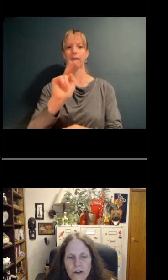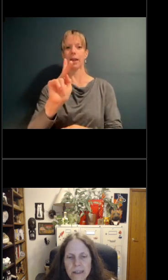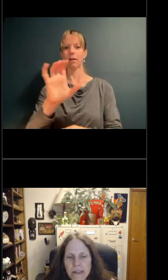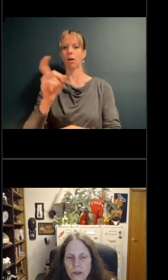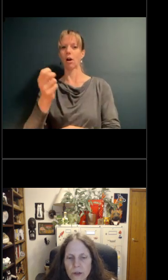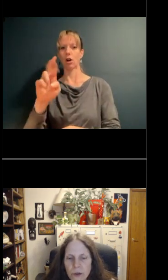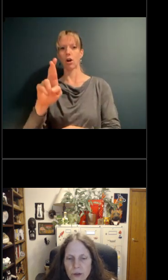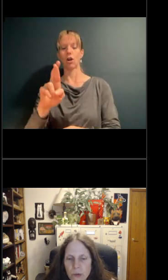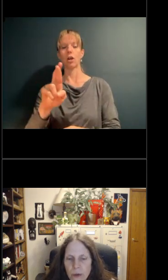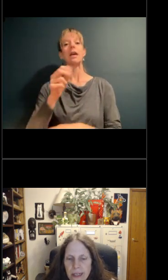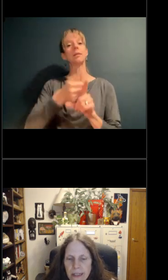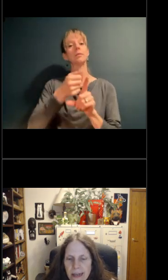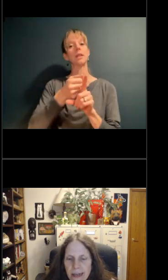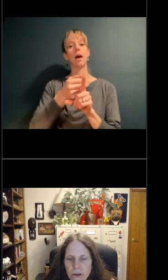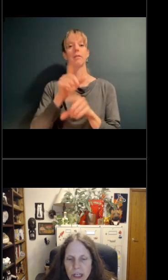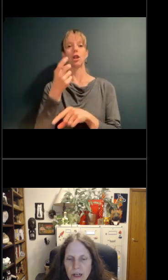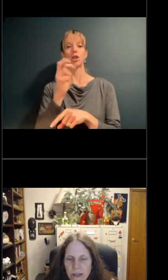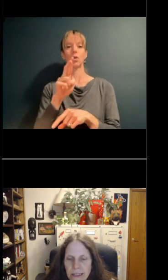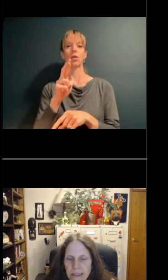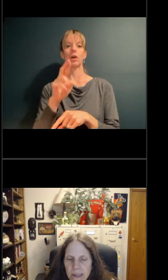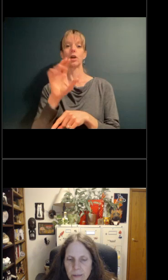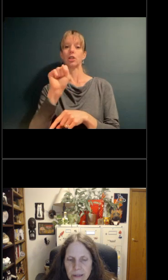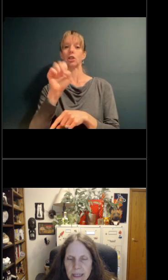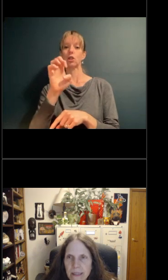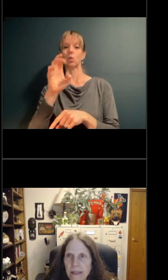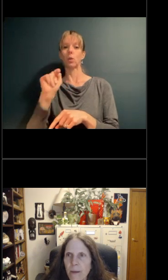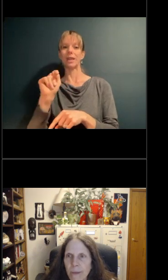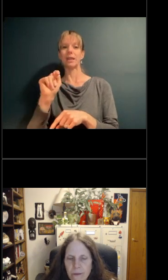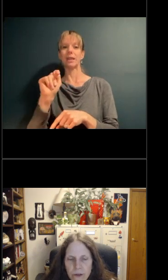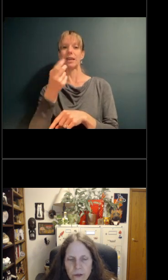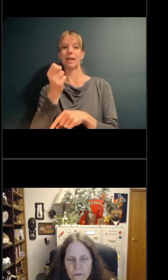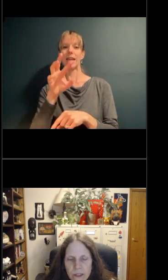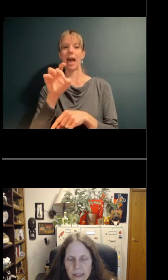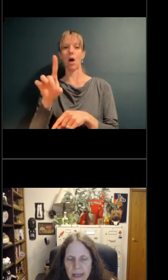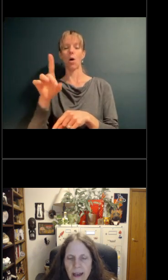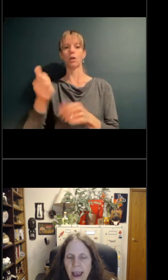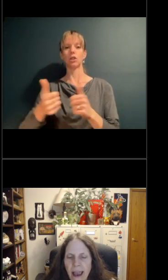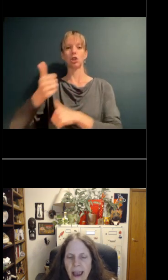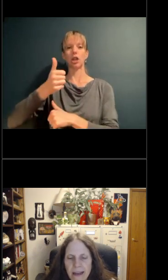Carter is the Luther Sweet Endowed Chair in Disabilities at Baylor University